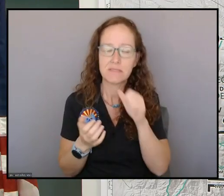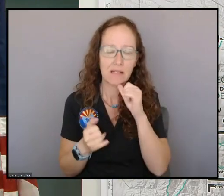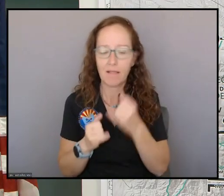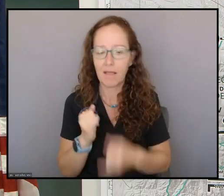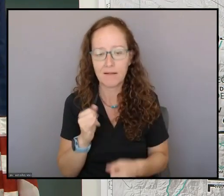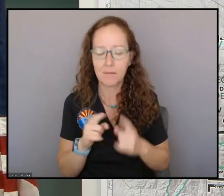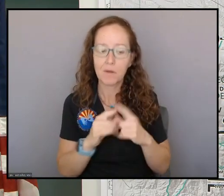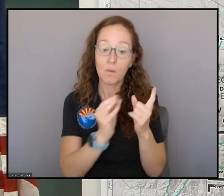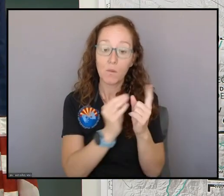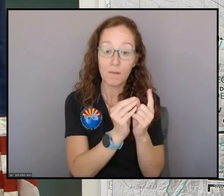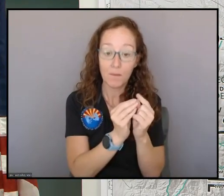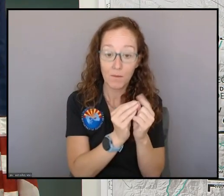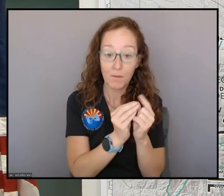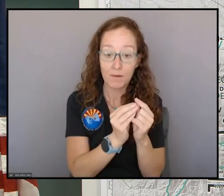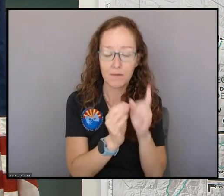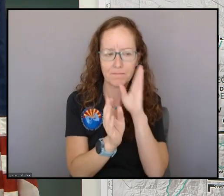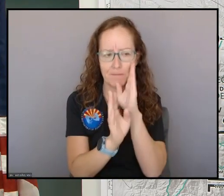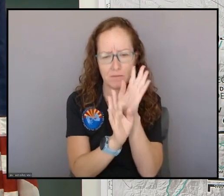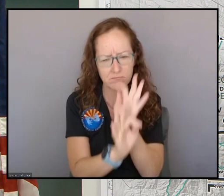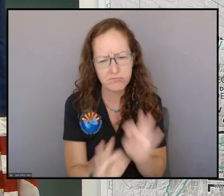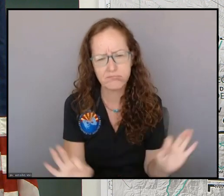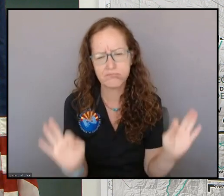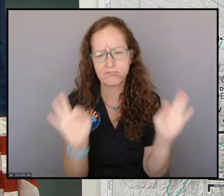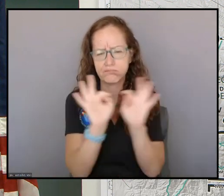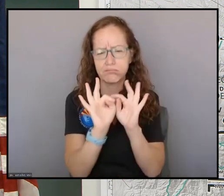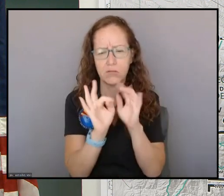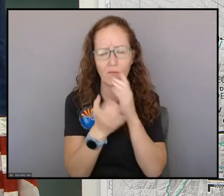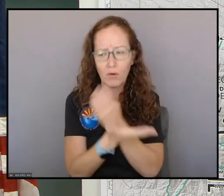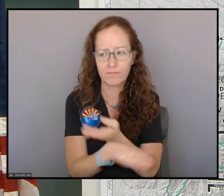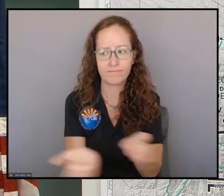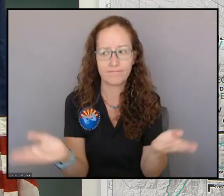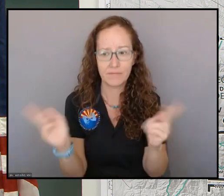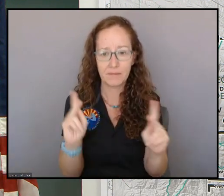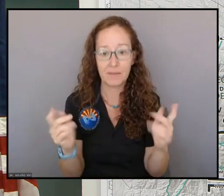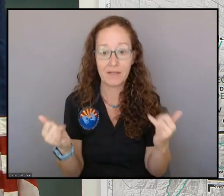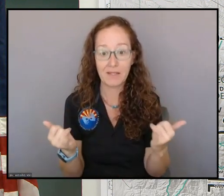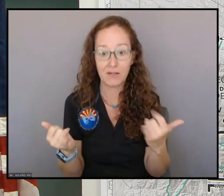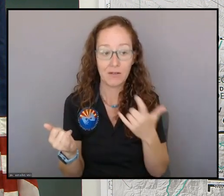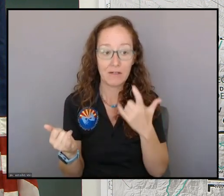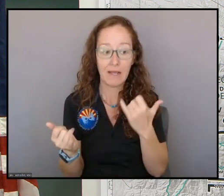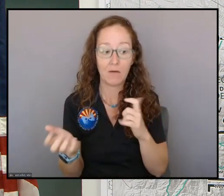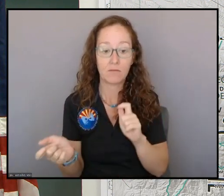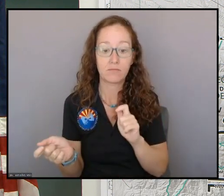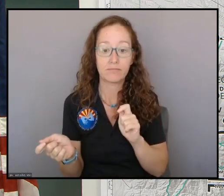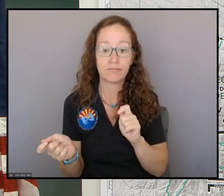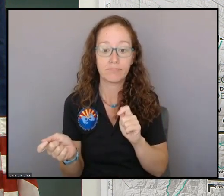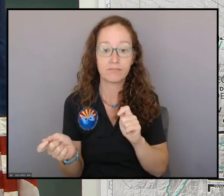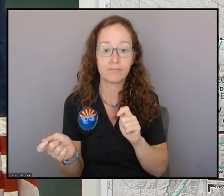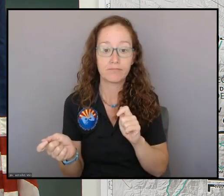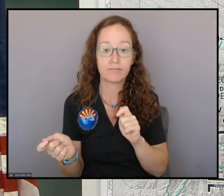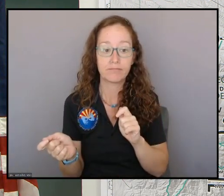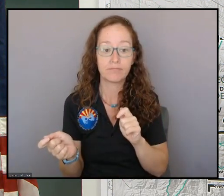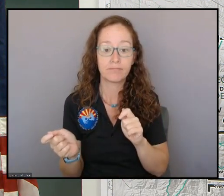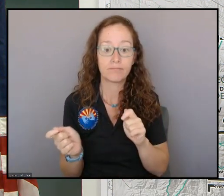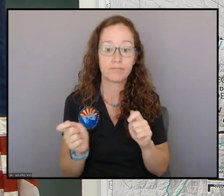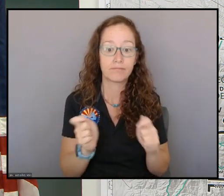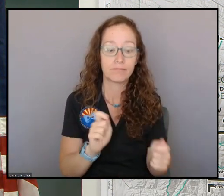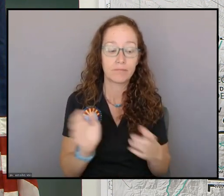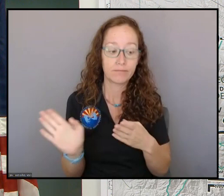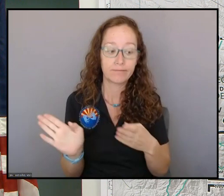know that is super important for everybody here as we get into the change or we start coming into the change of seasons with the monsoons and maybe potentially the